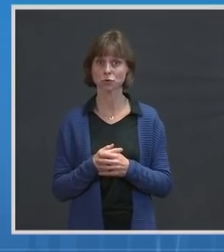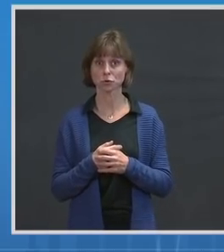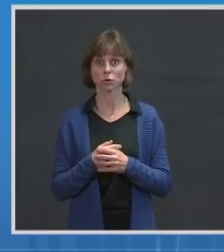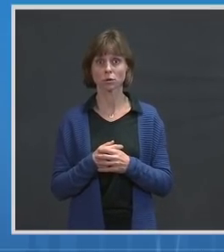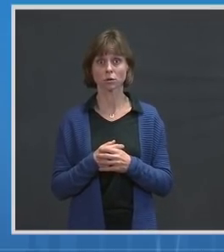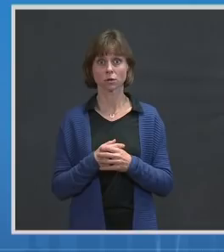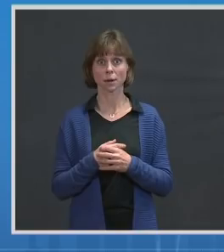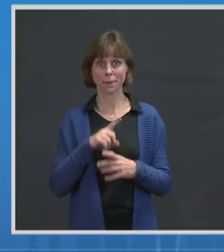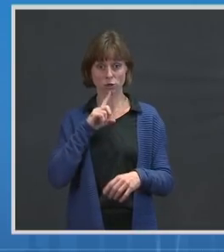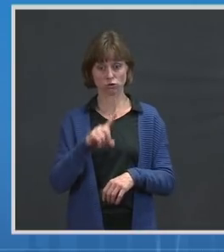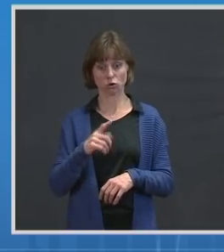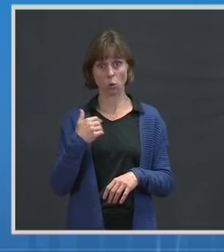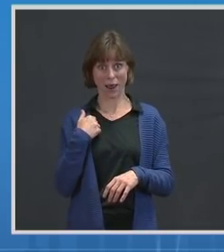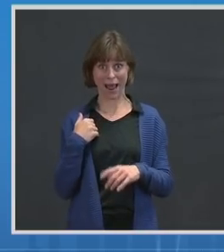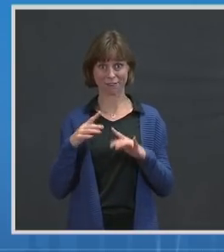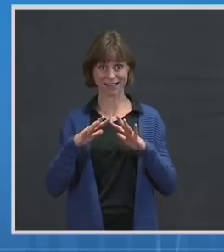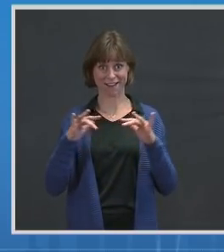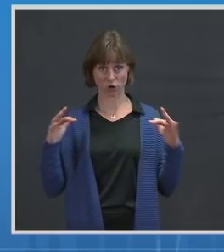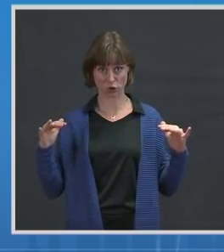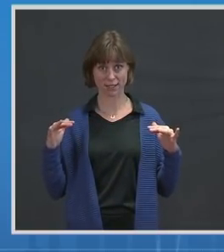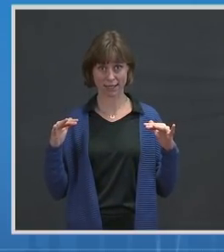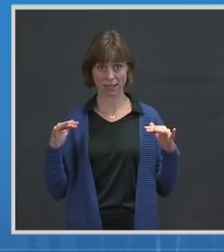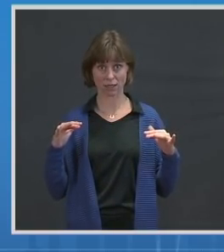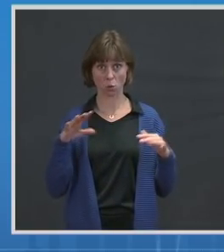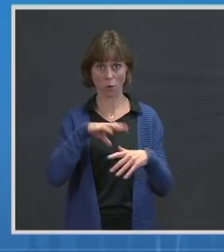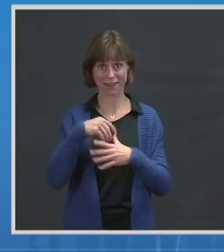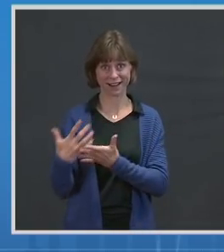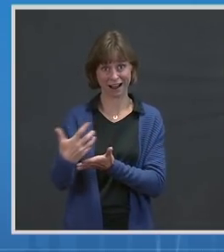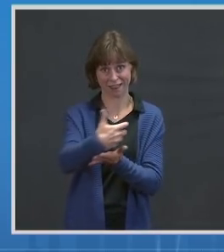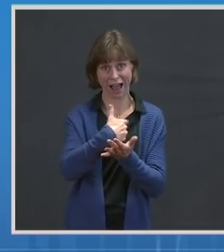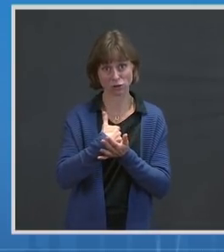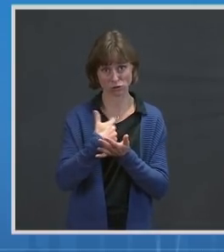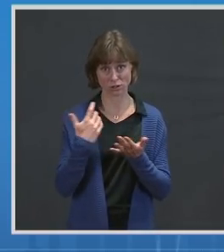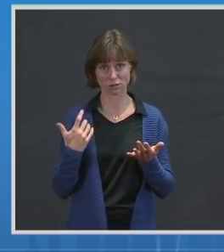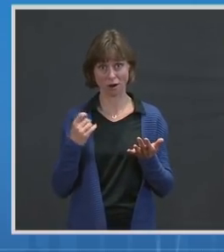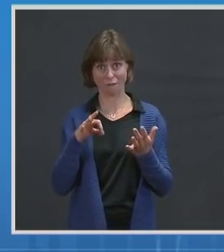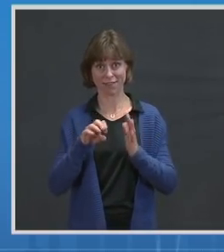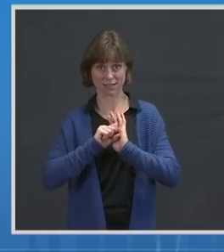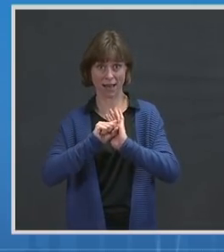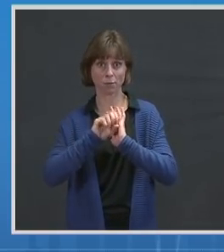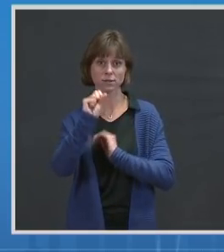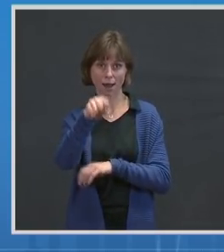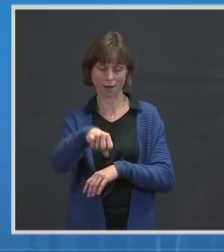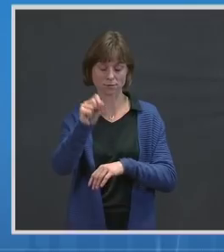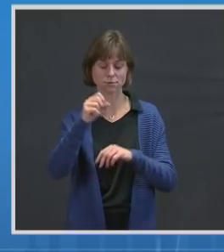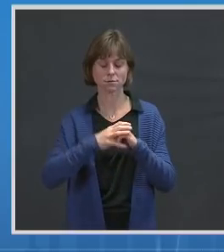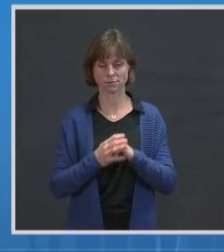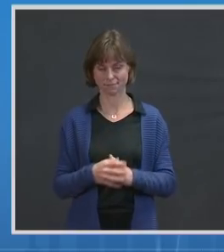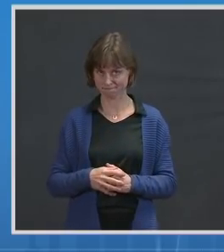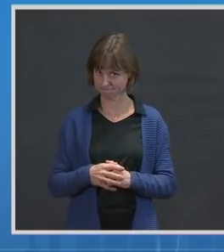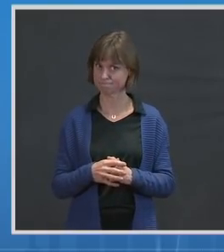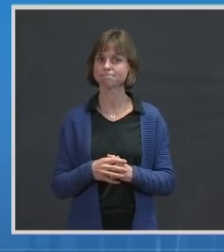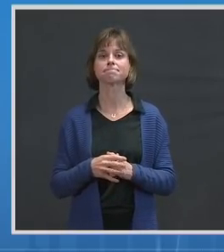geographic diversity in the collection of these samples. So the resources really are intended to go to CDC